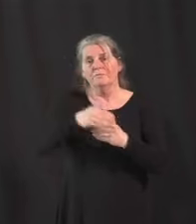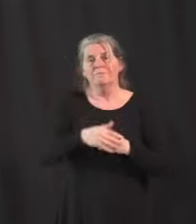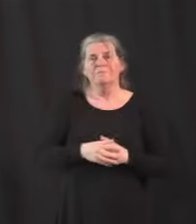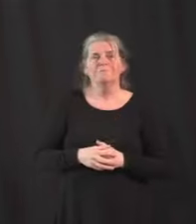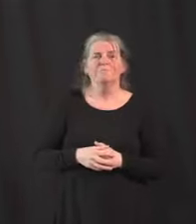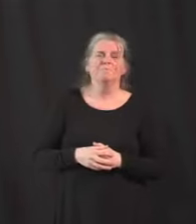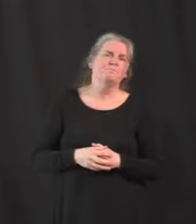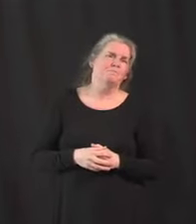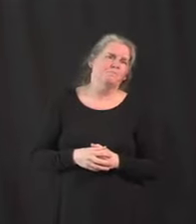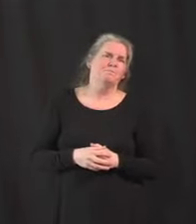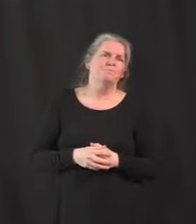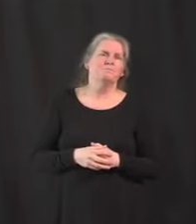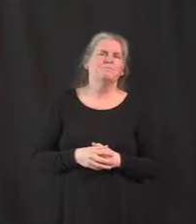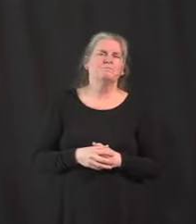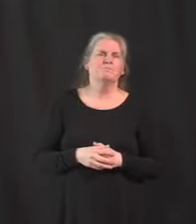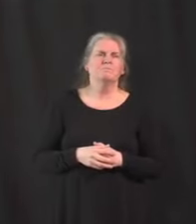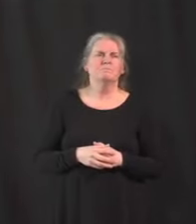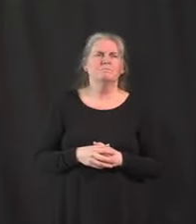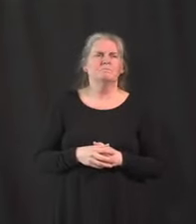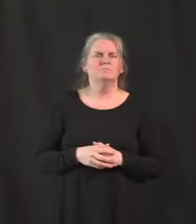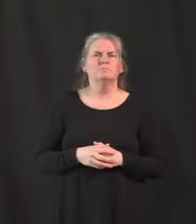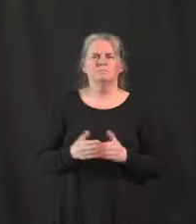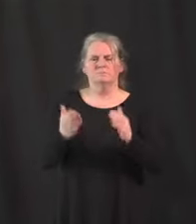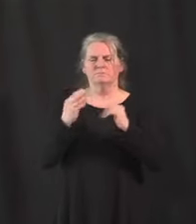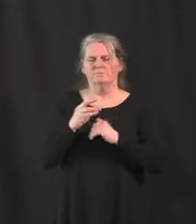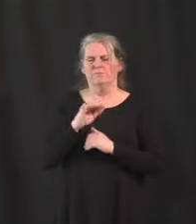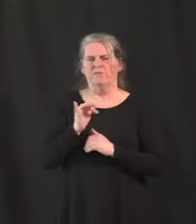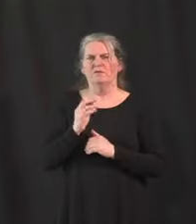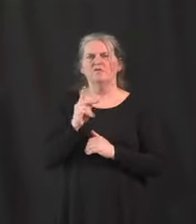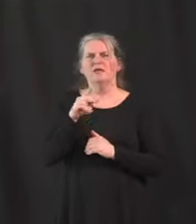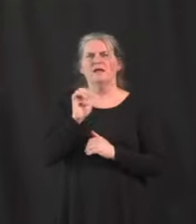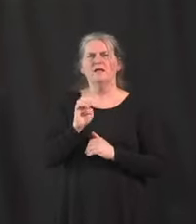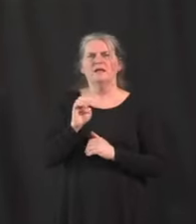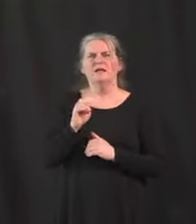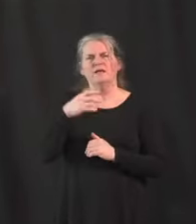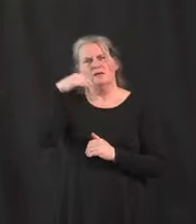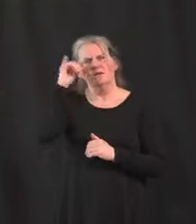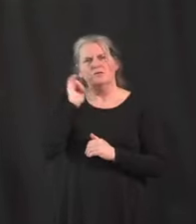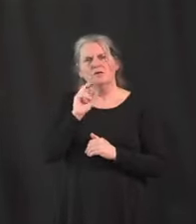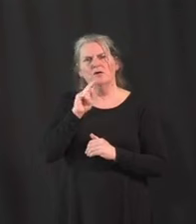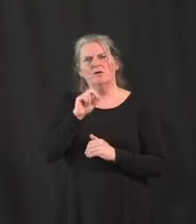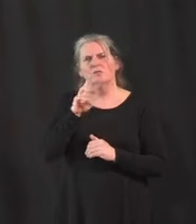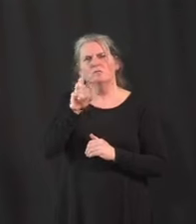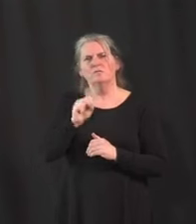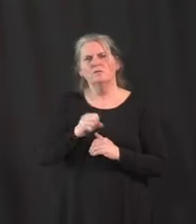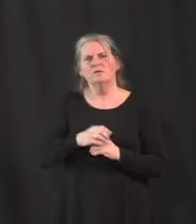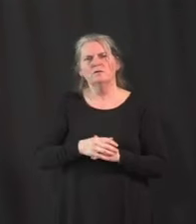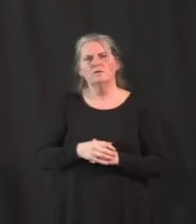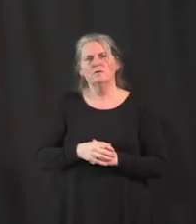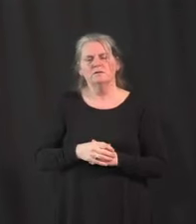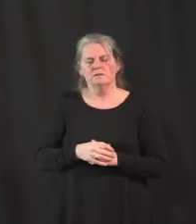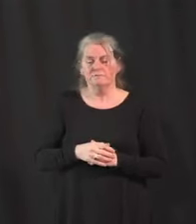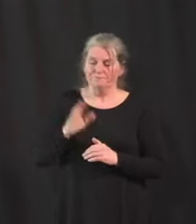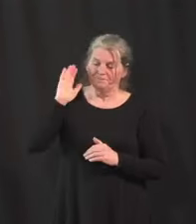WE'LL MOVE TO JACKIE AT THE YUKON NEWS. HI.